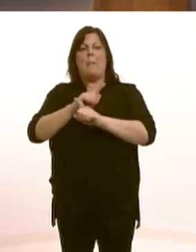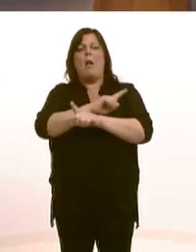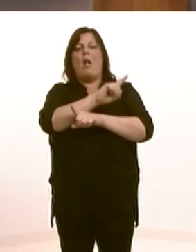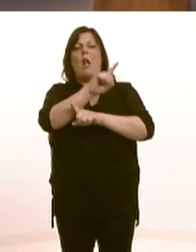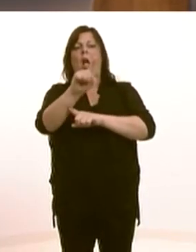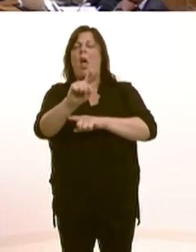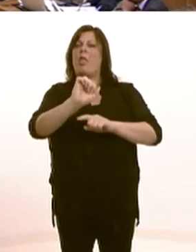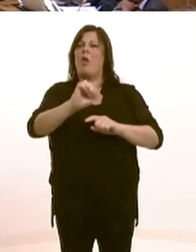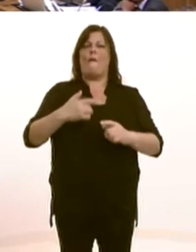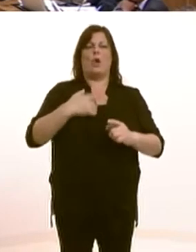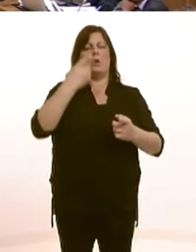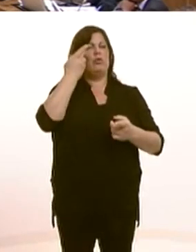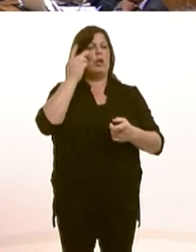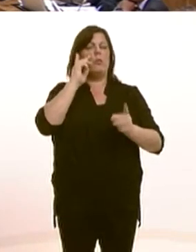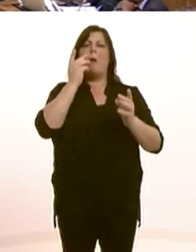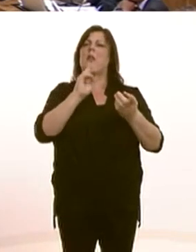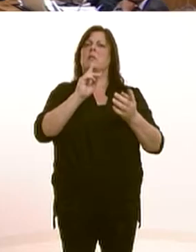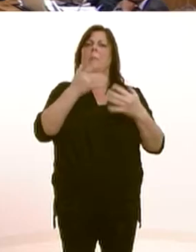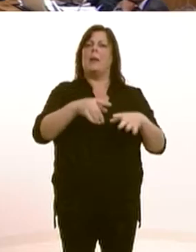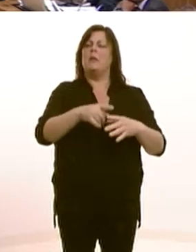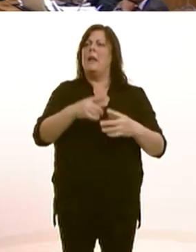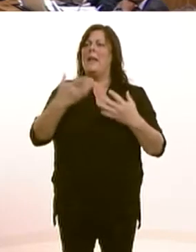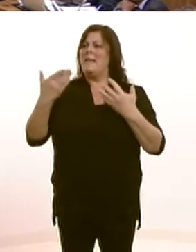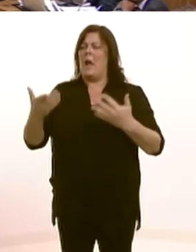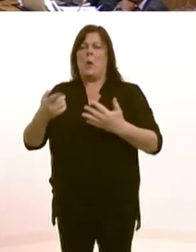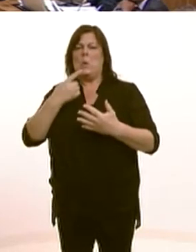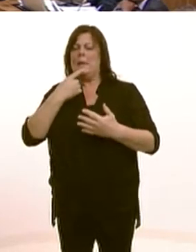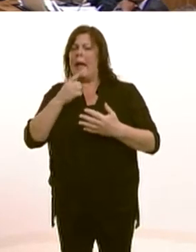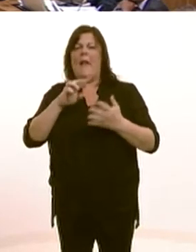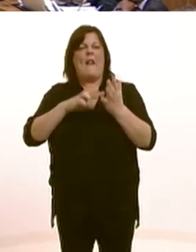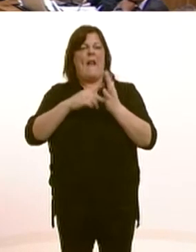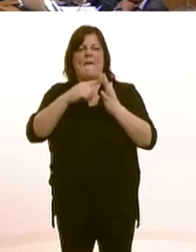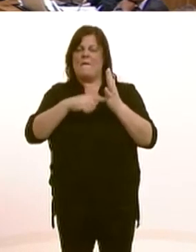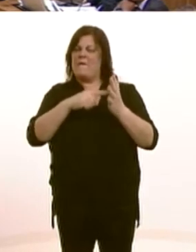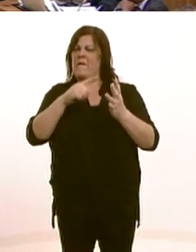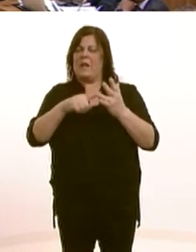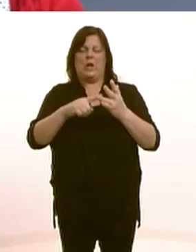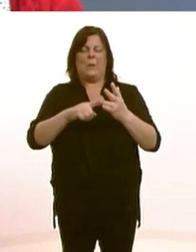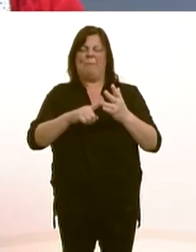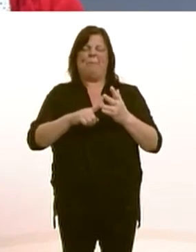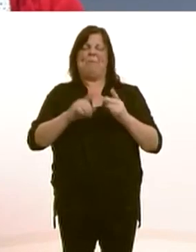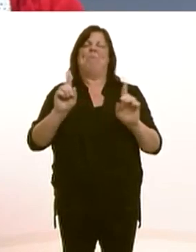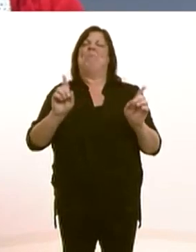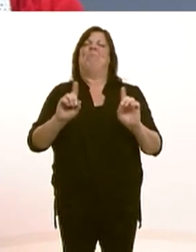Now you donít believe that there should be a veto from this Assembly if the Brexit deal